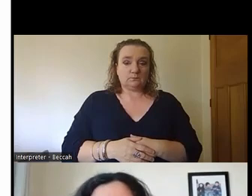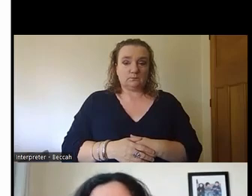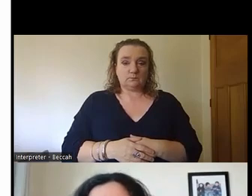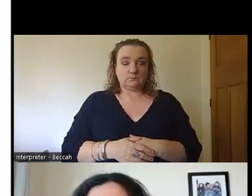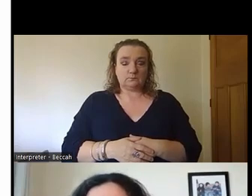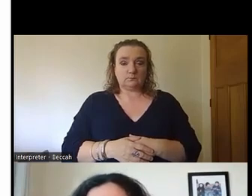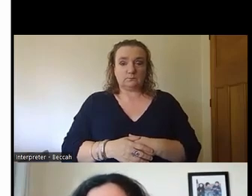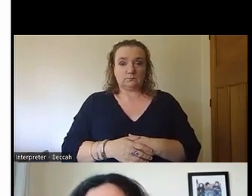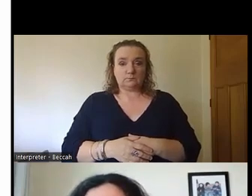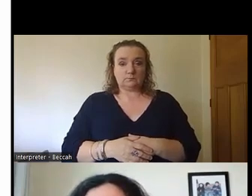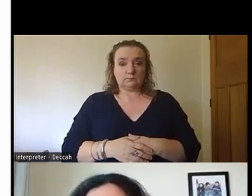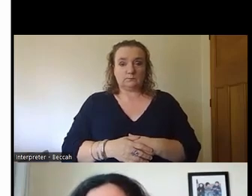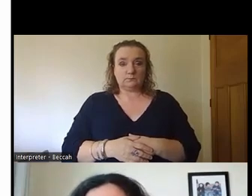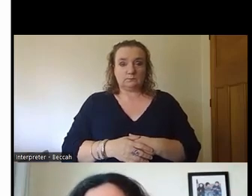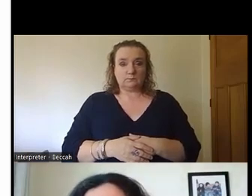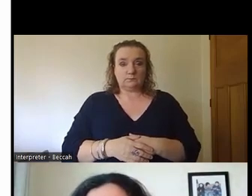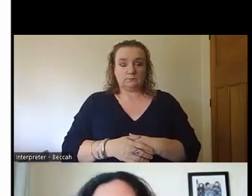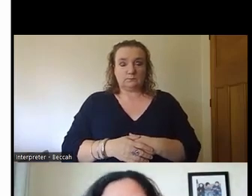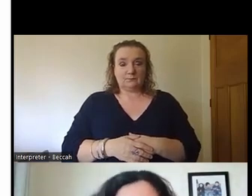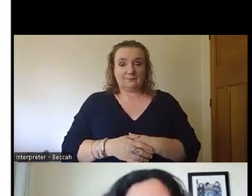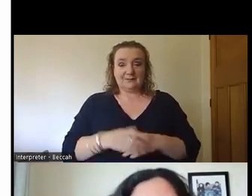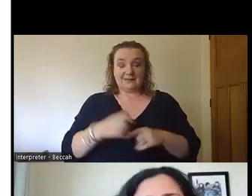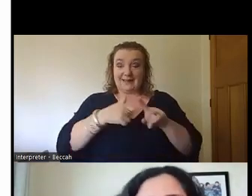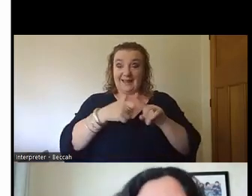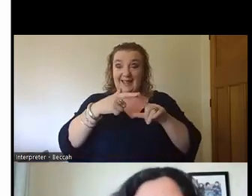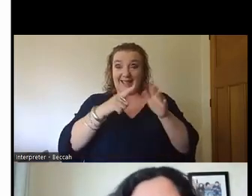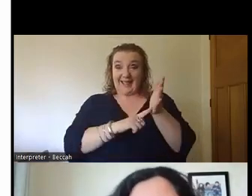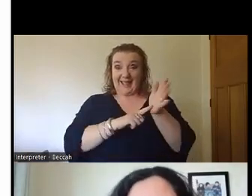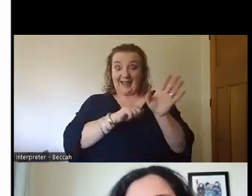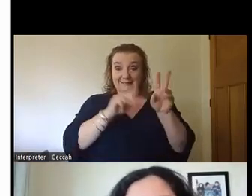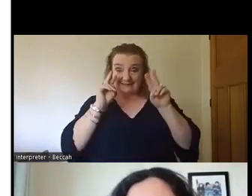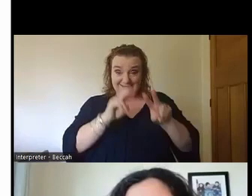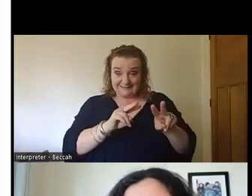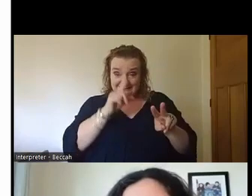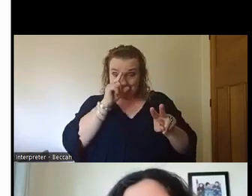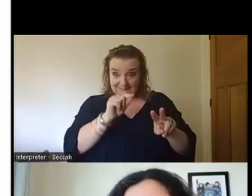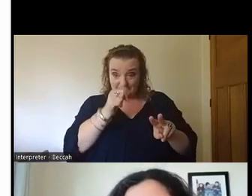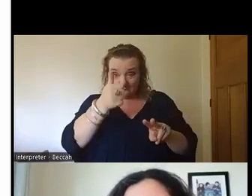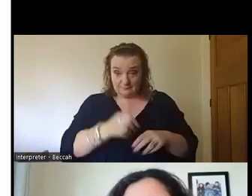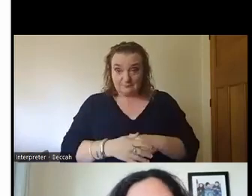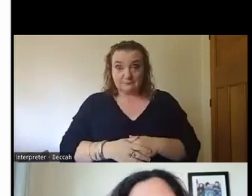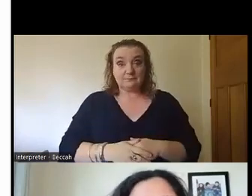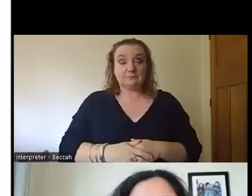All clear, Kelly, you can see it clearly? Yes. - Yeah, perfect. Thank you so much.